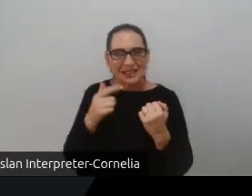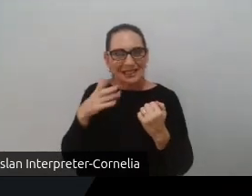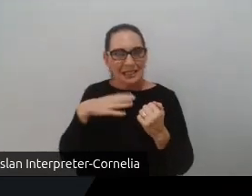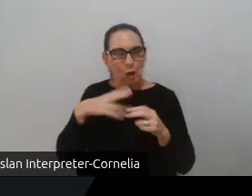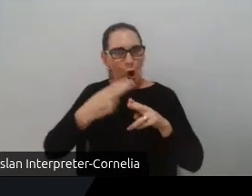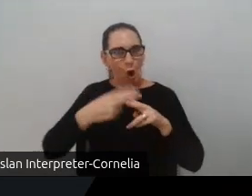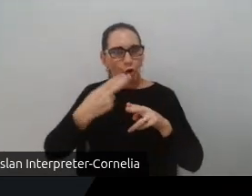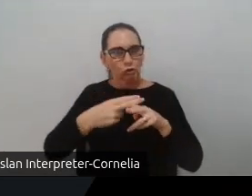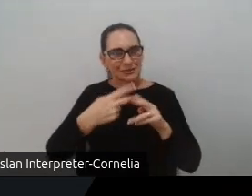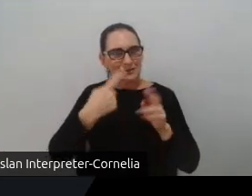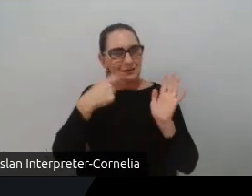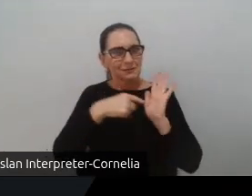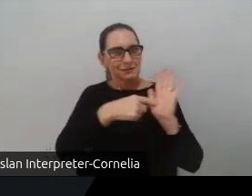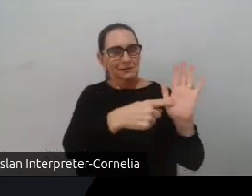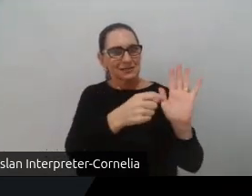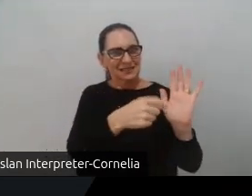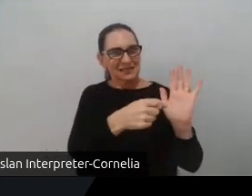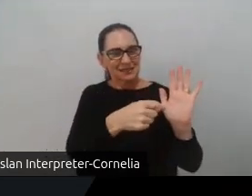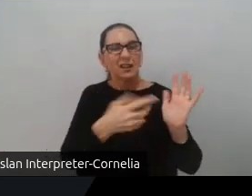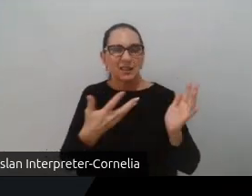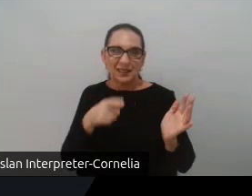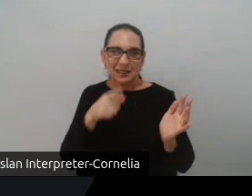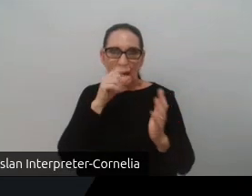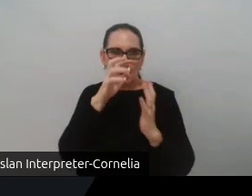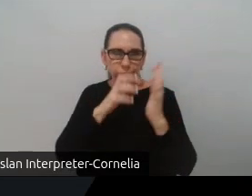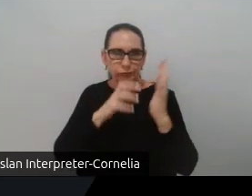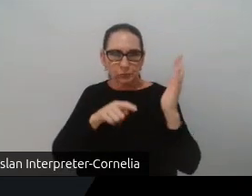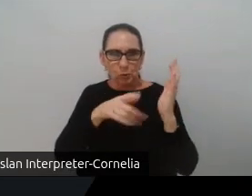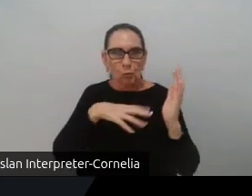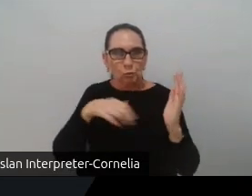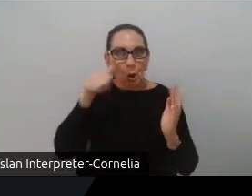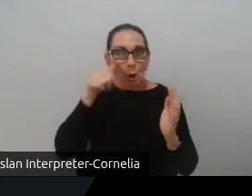increase conditions. um they will want to know what has happened since the current order was